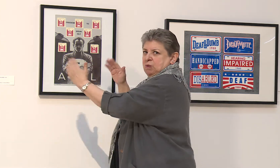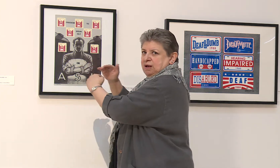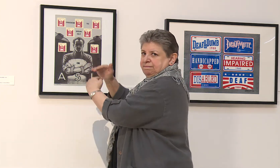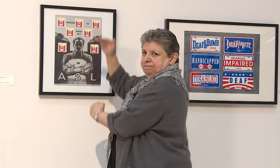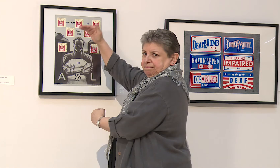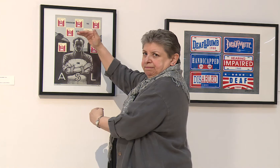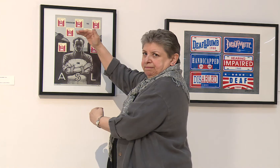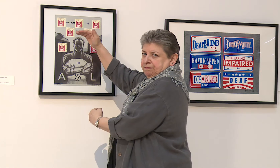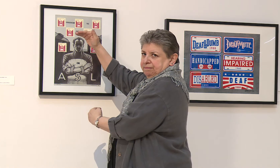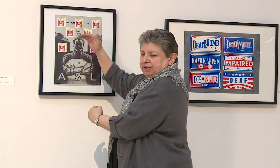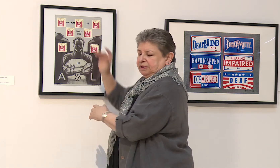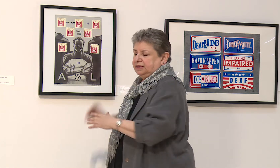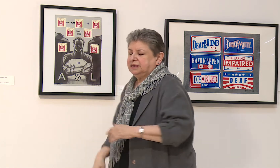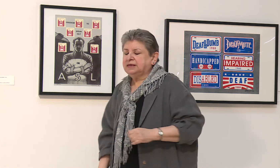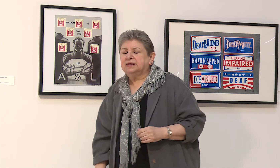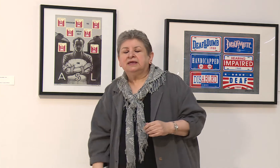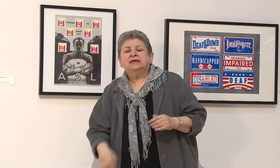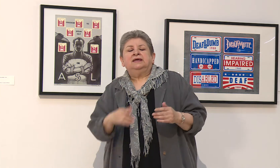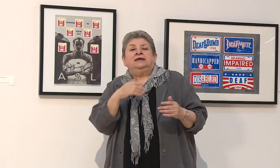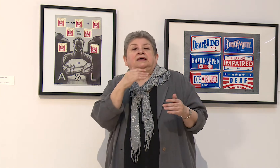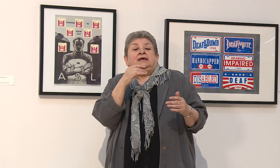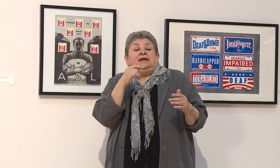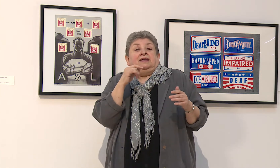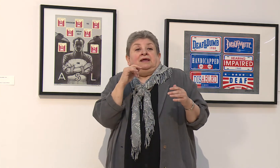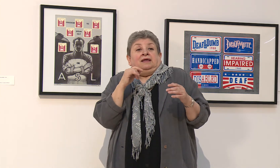I also enlarged the piece, as you can see here.